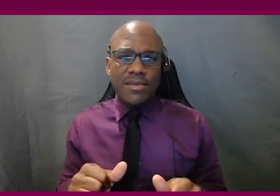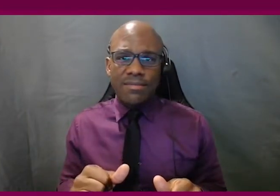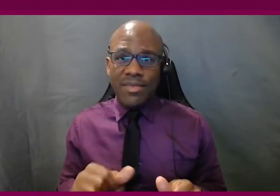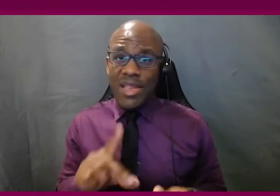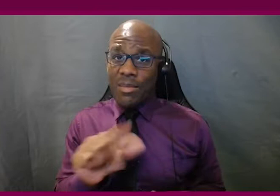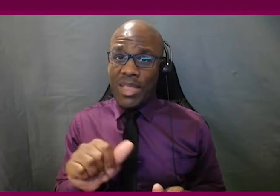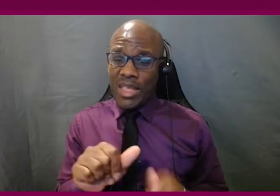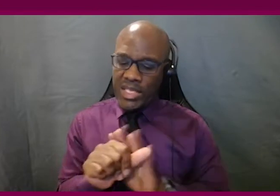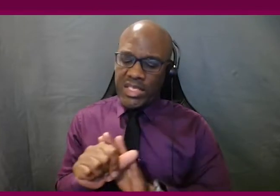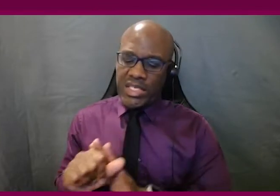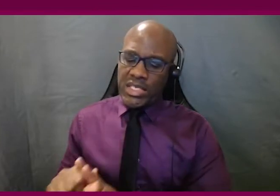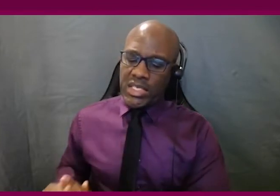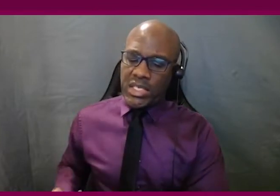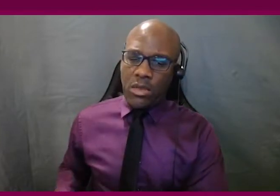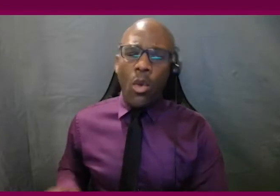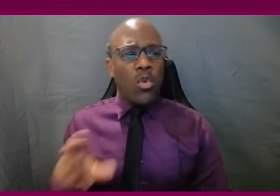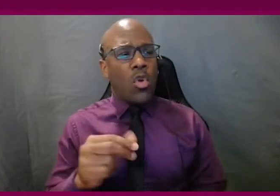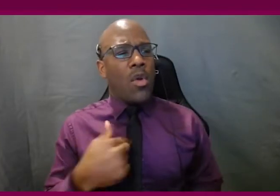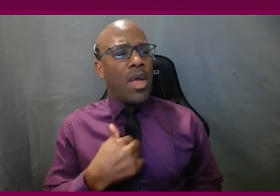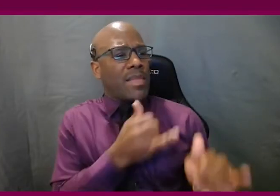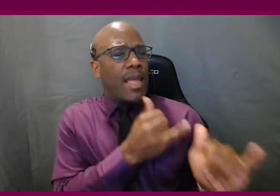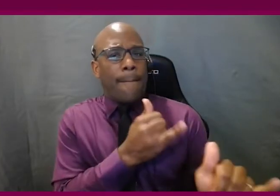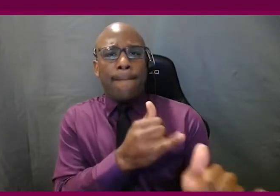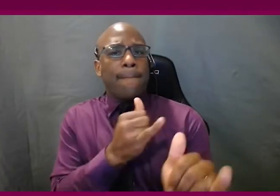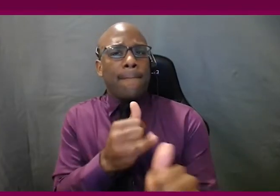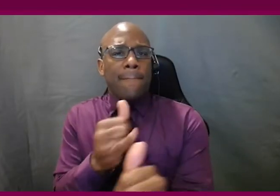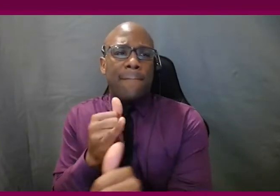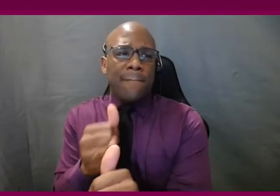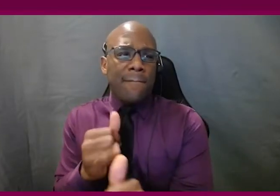I just happen to have surgeries all the time and use a wheelchair."